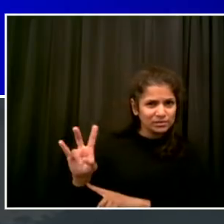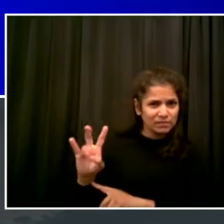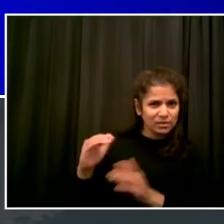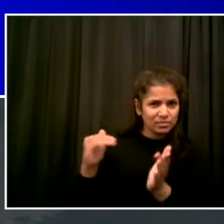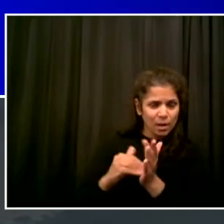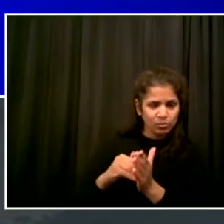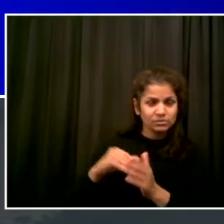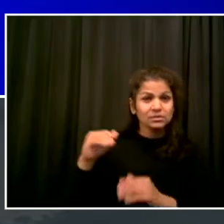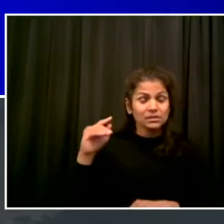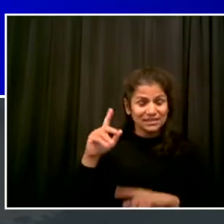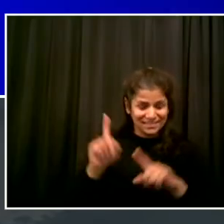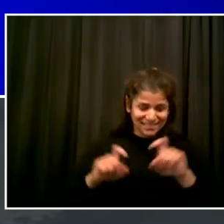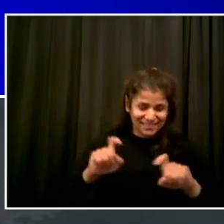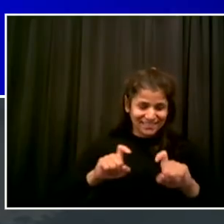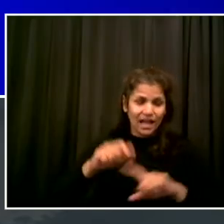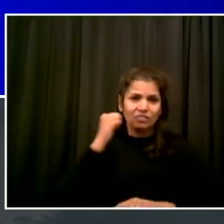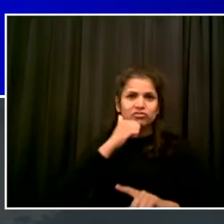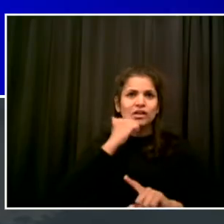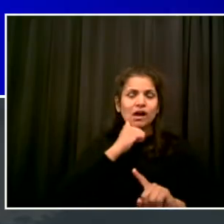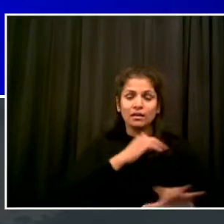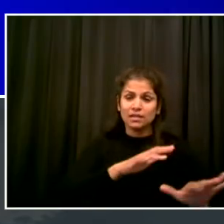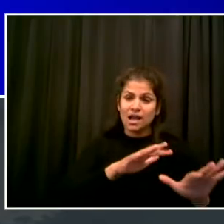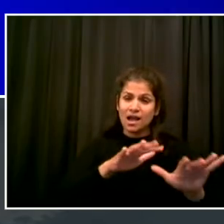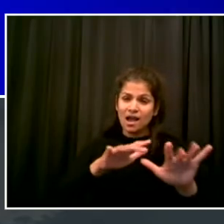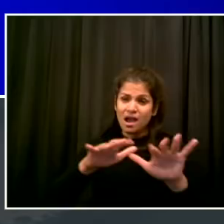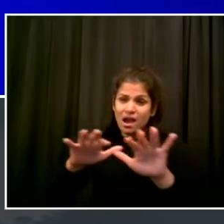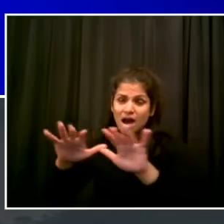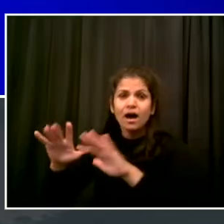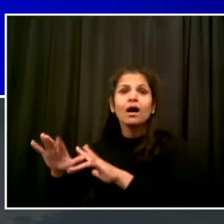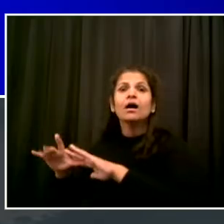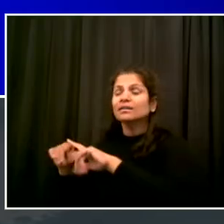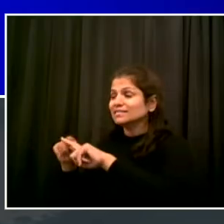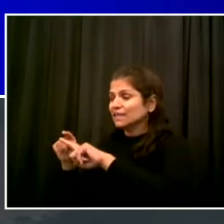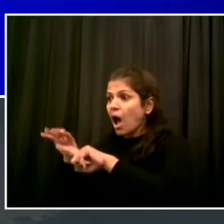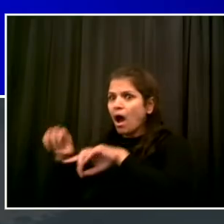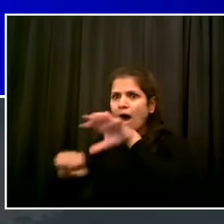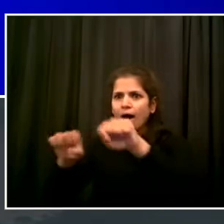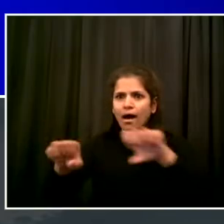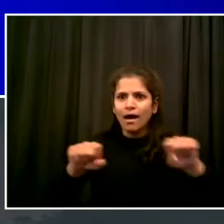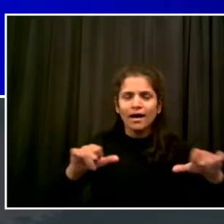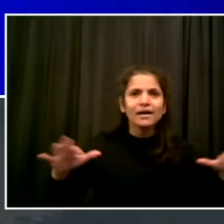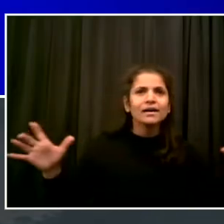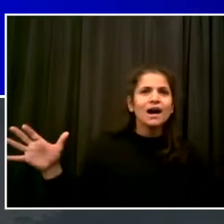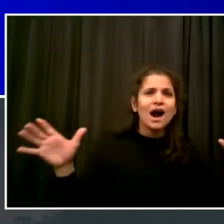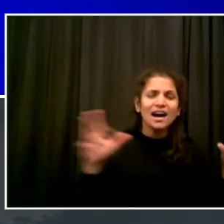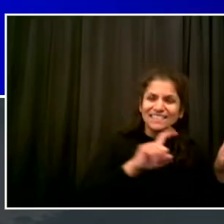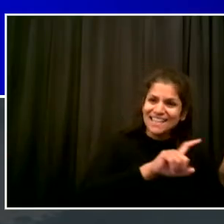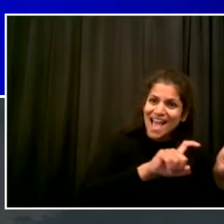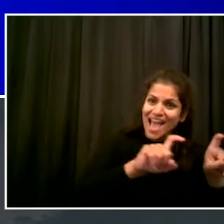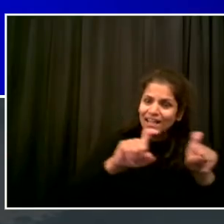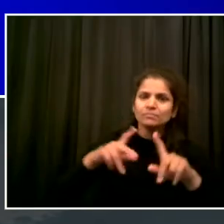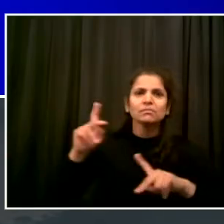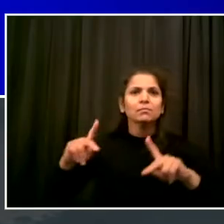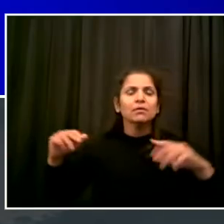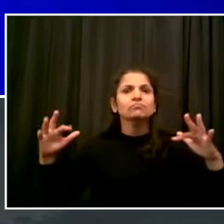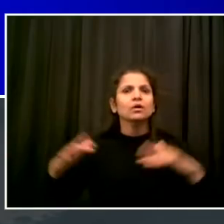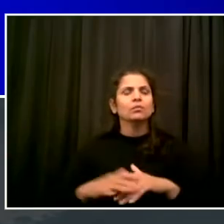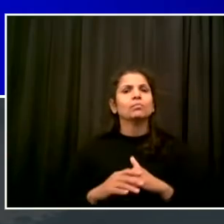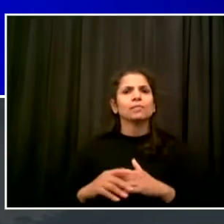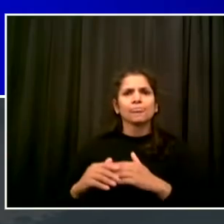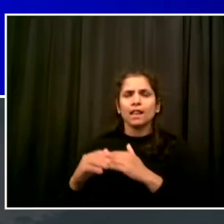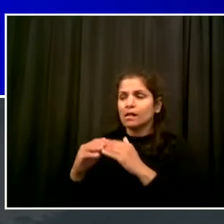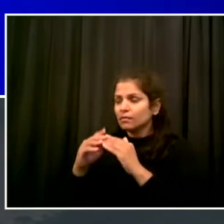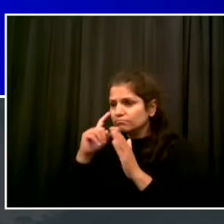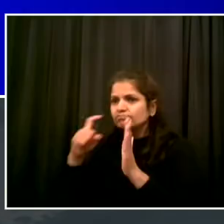27,000 TESTS ARE